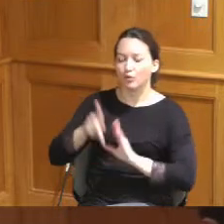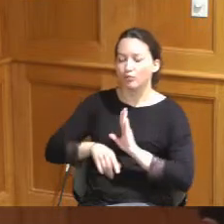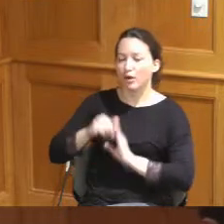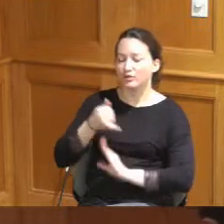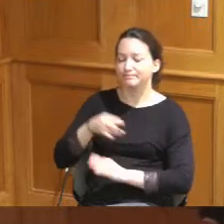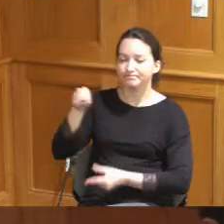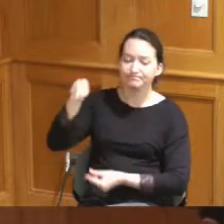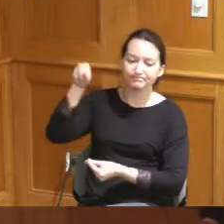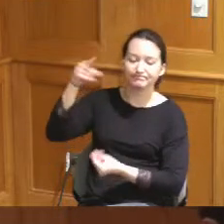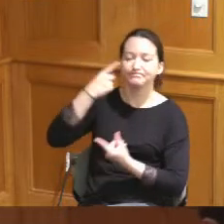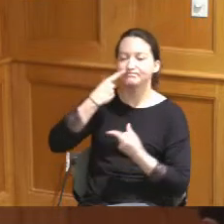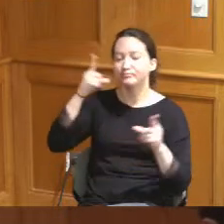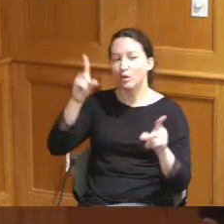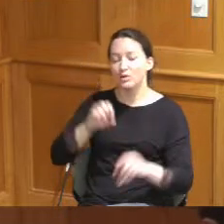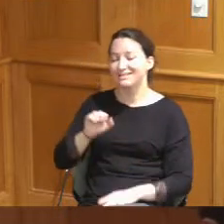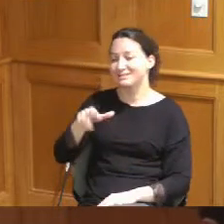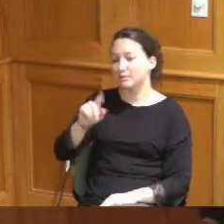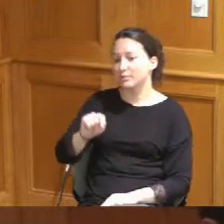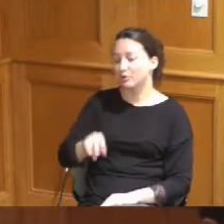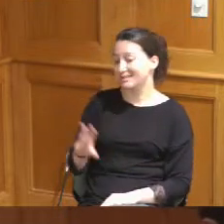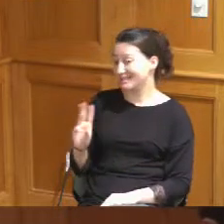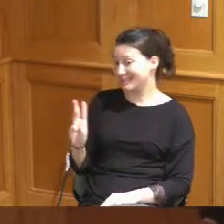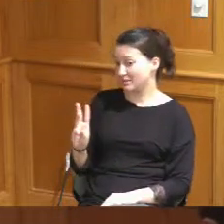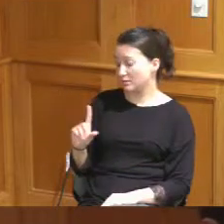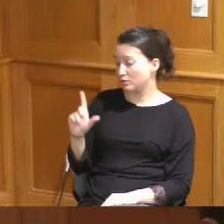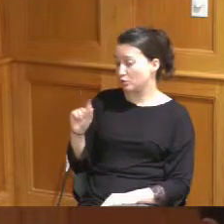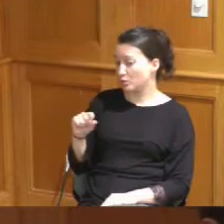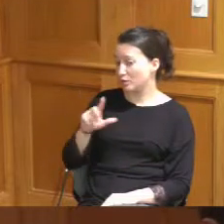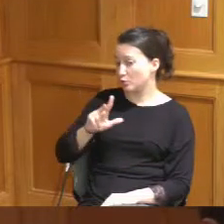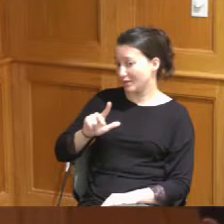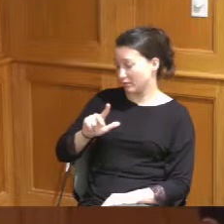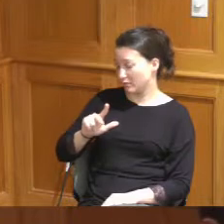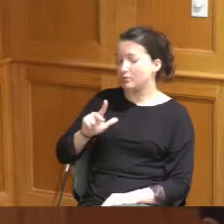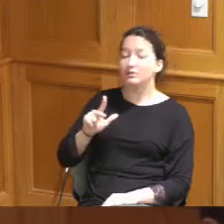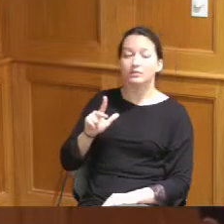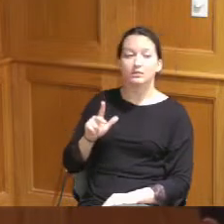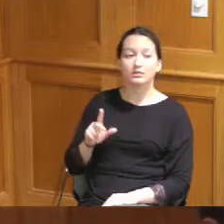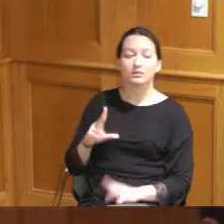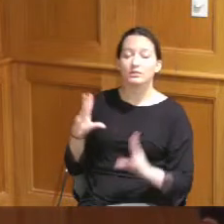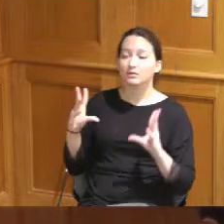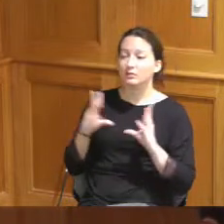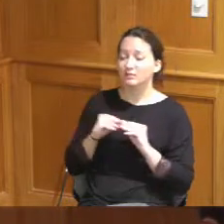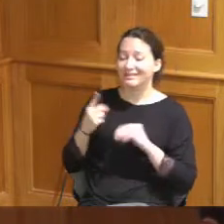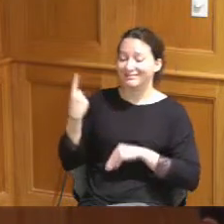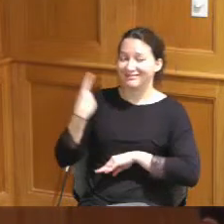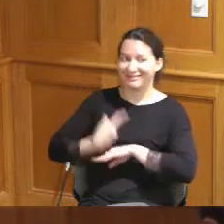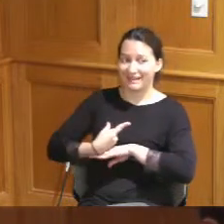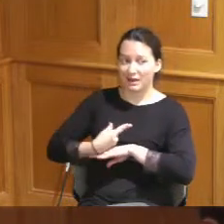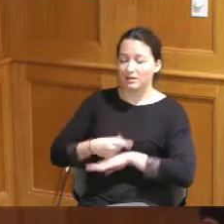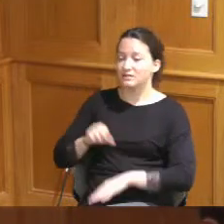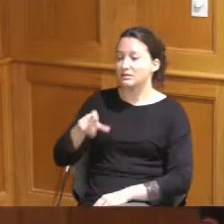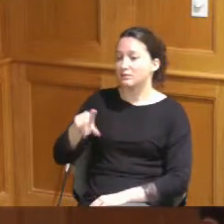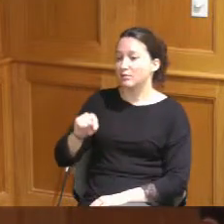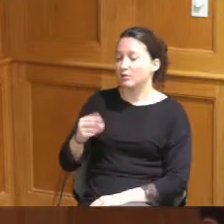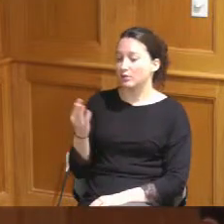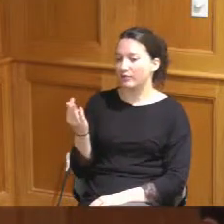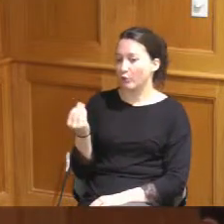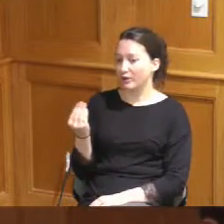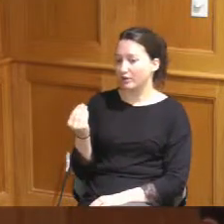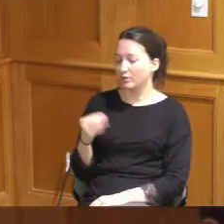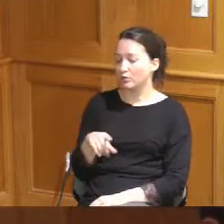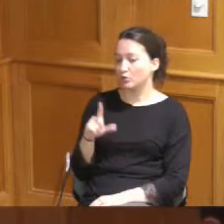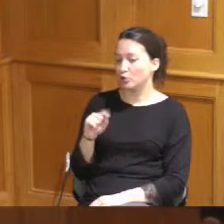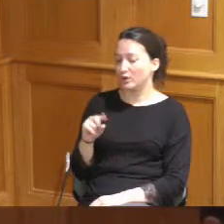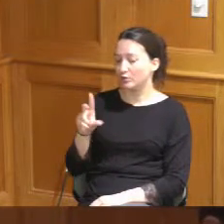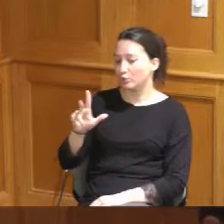resolution for September the 6th 2023 and the hearing date of September 14th 2023 at 1 15 pm